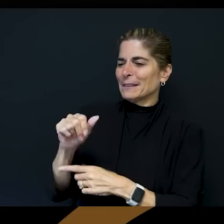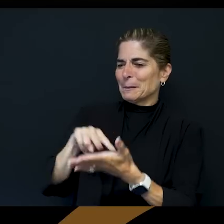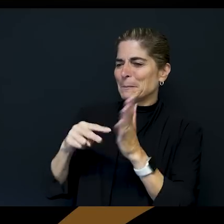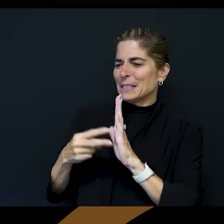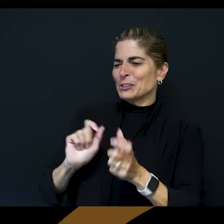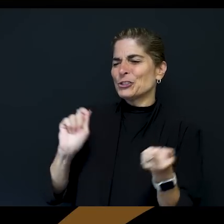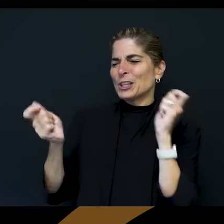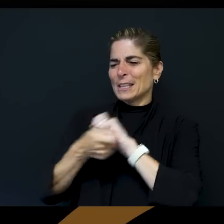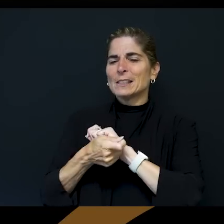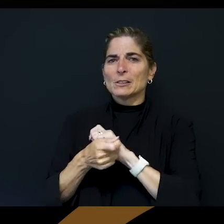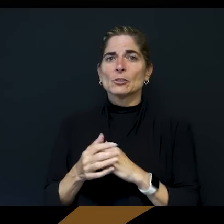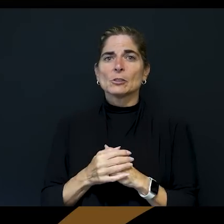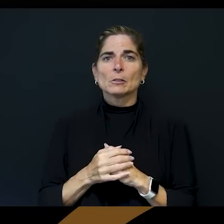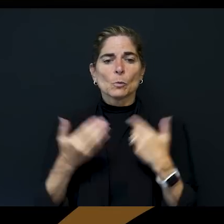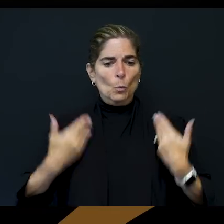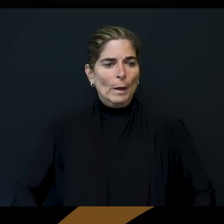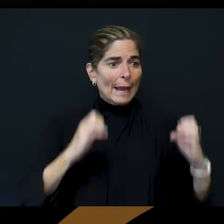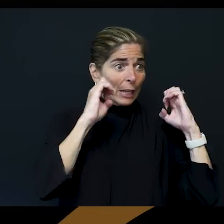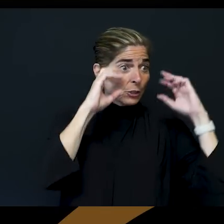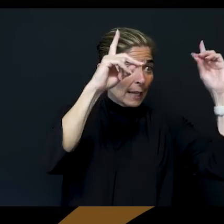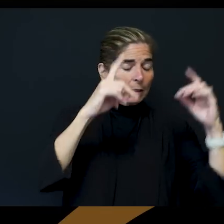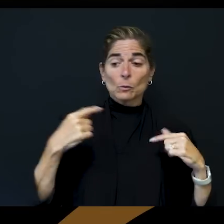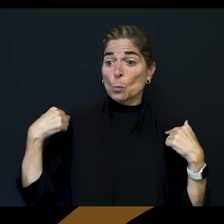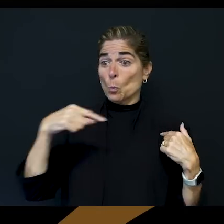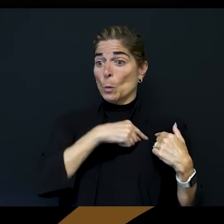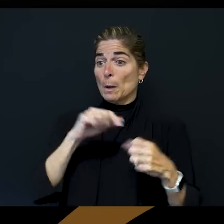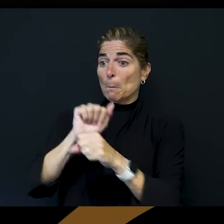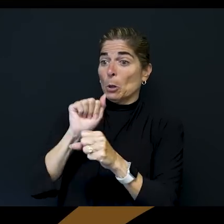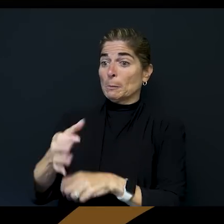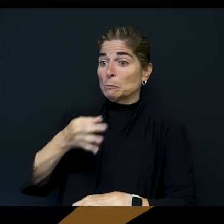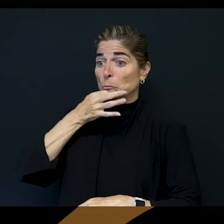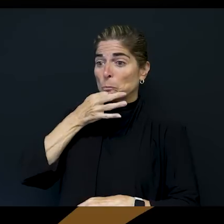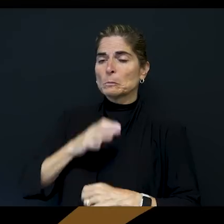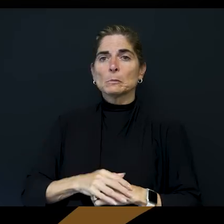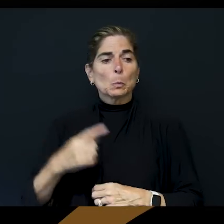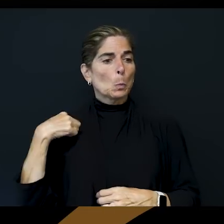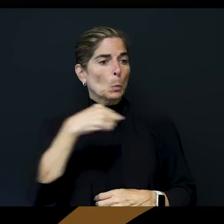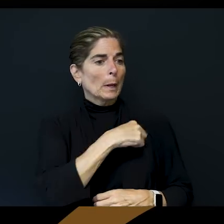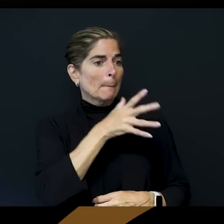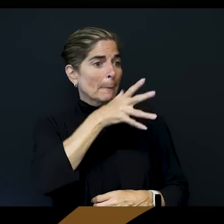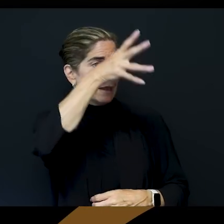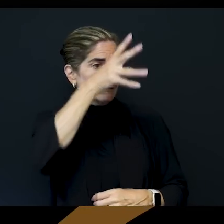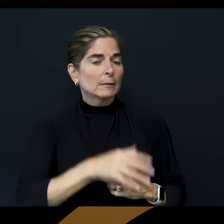We’re educators. We are employment experts. We're parents. We’re students.